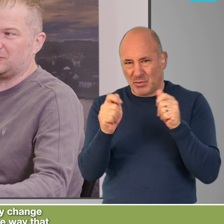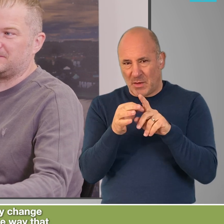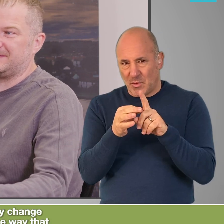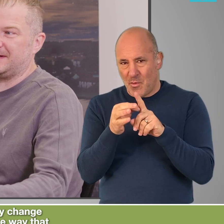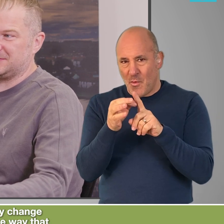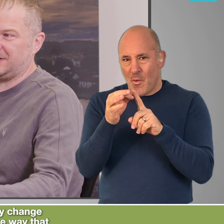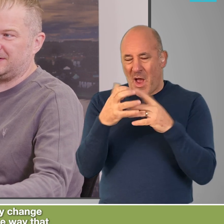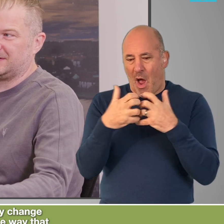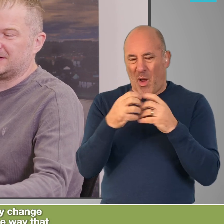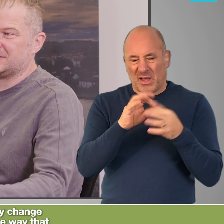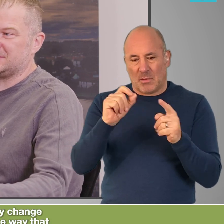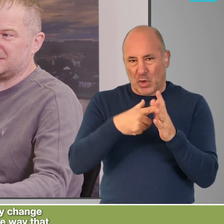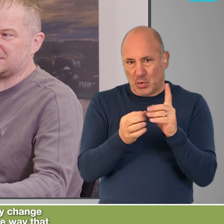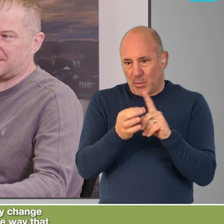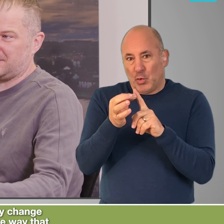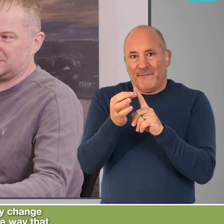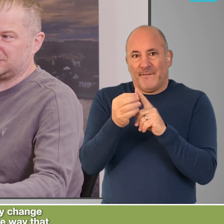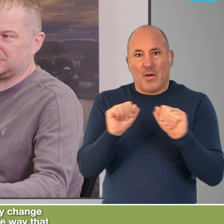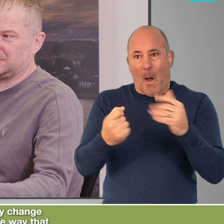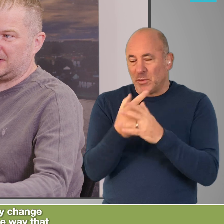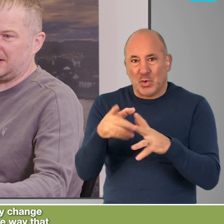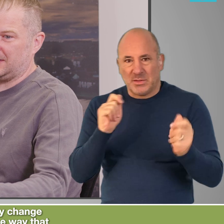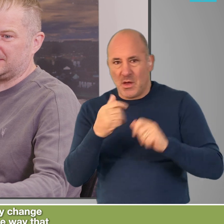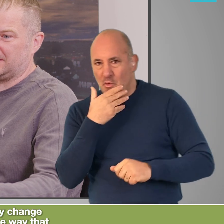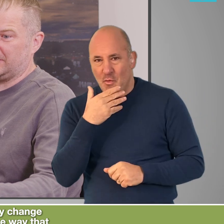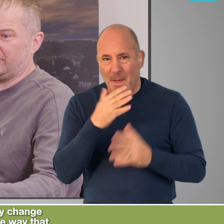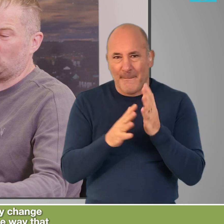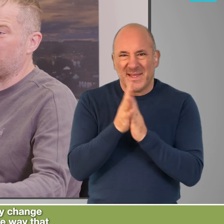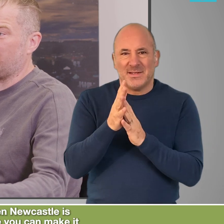you can potentially change that solution and the way that